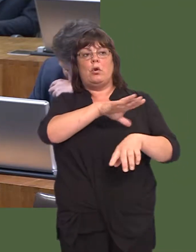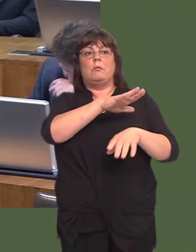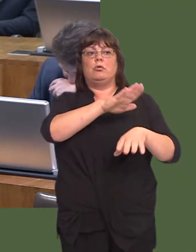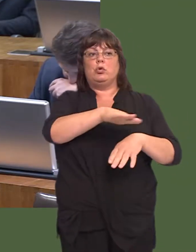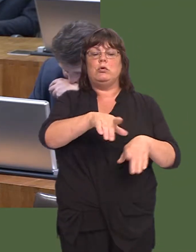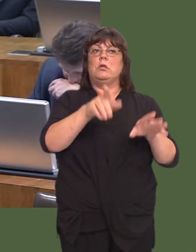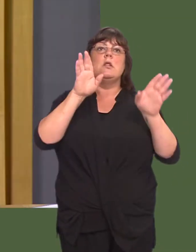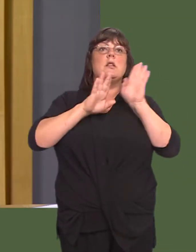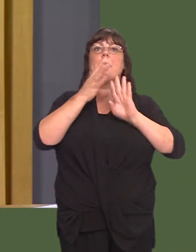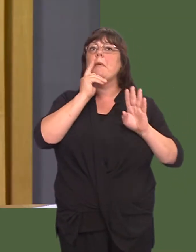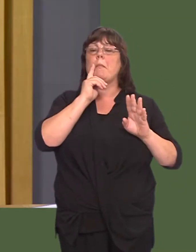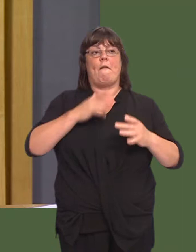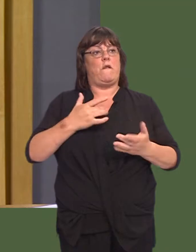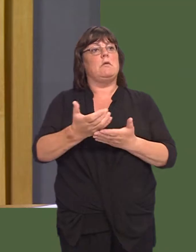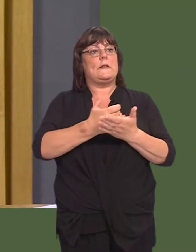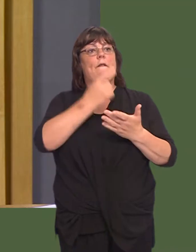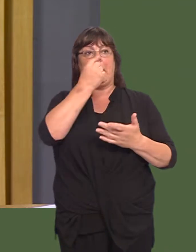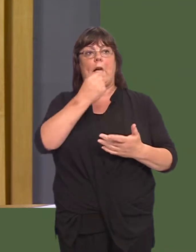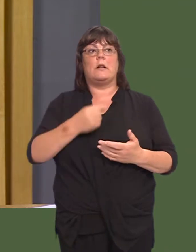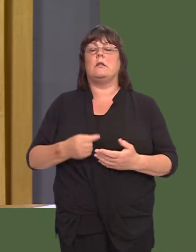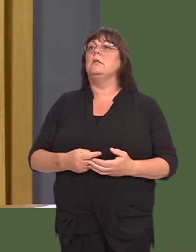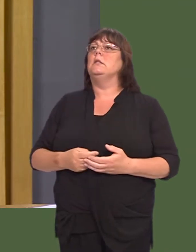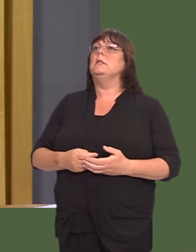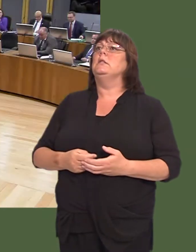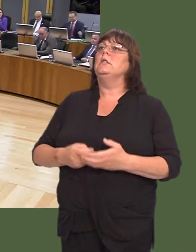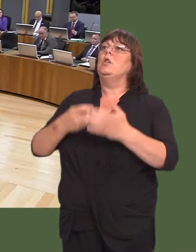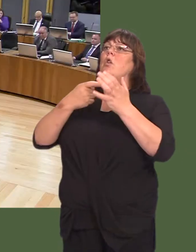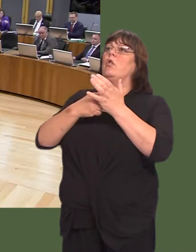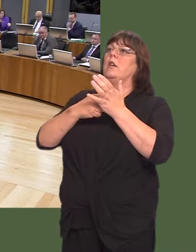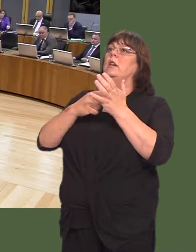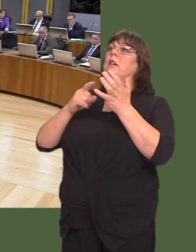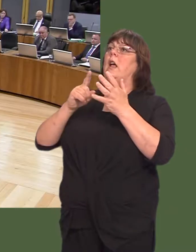and young people continue to have a safer environment now and in the future.